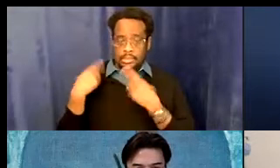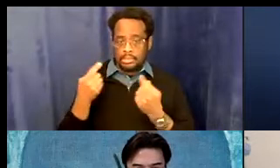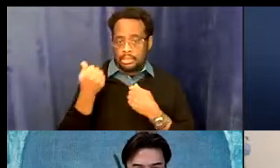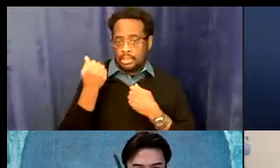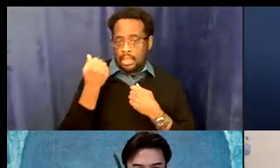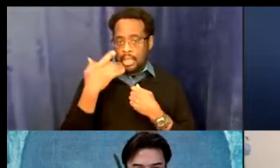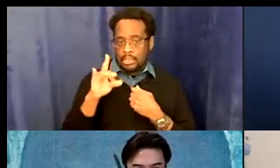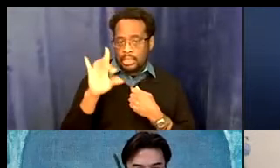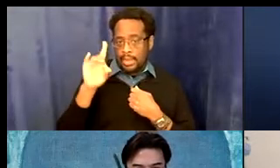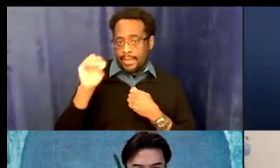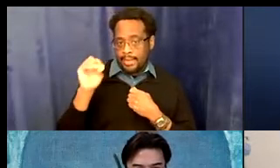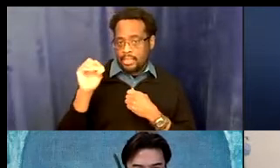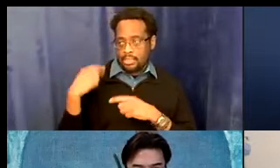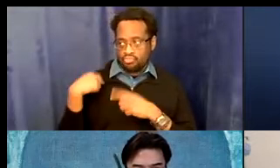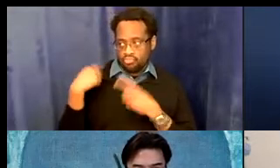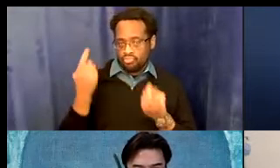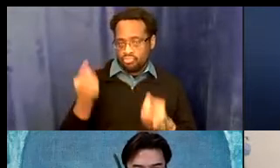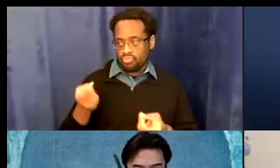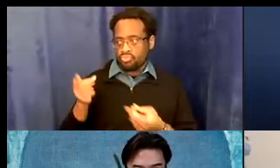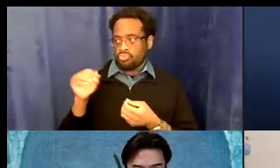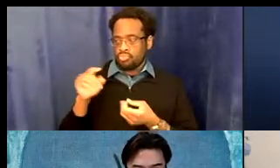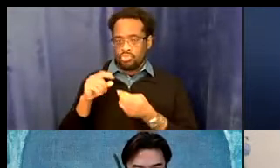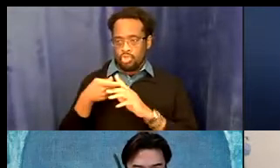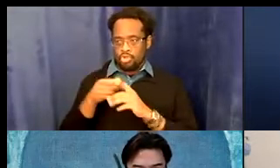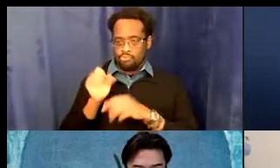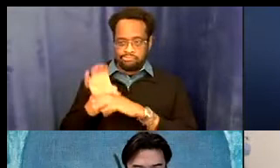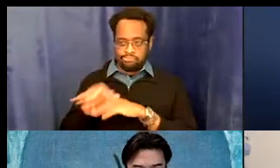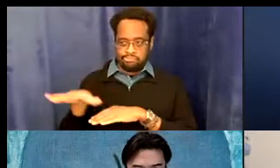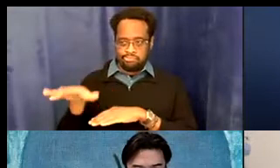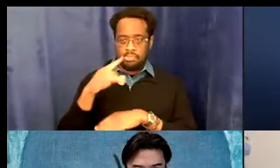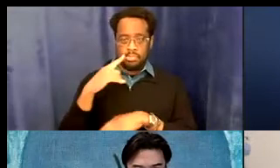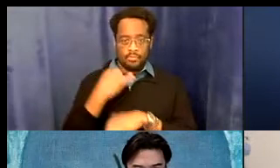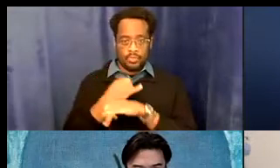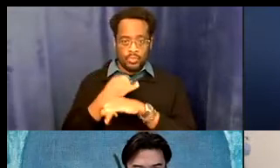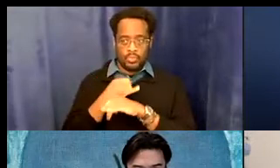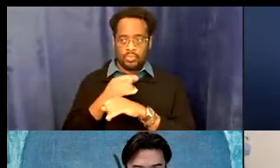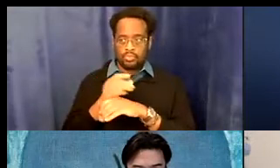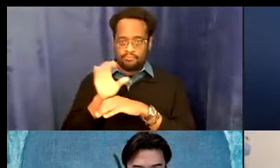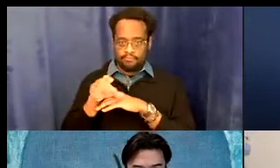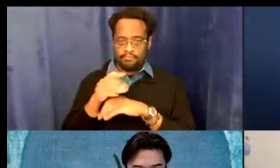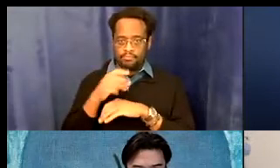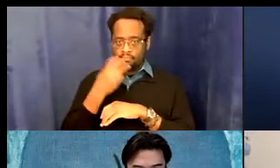deprivation of sign language in around 1880 in since that has been widespread within a lot of